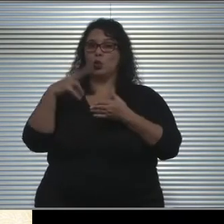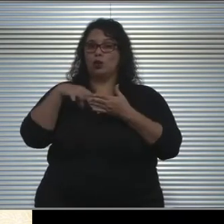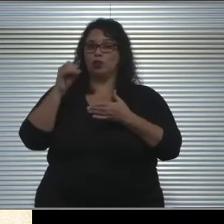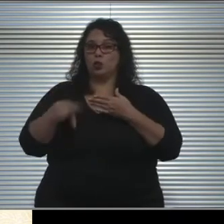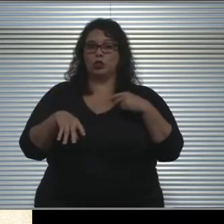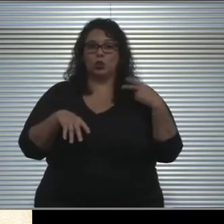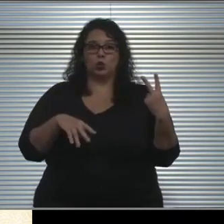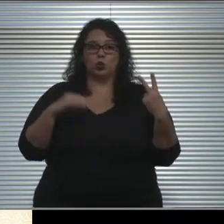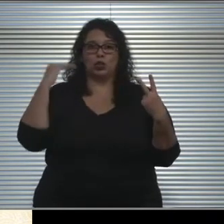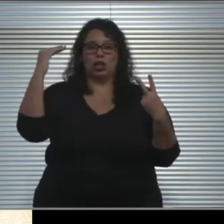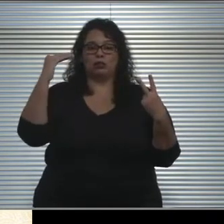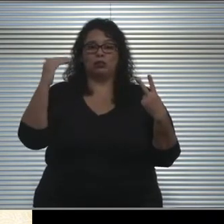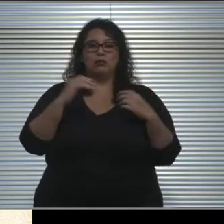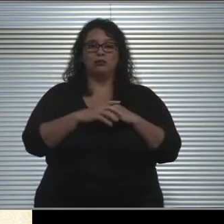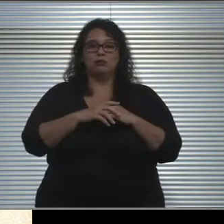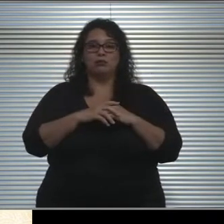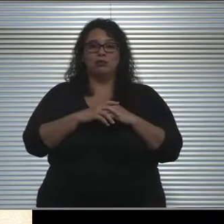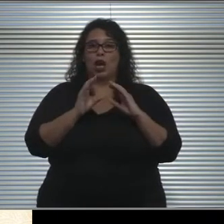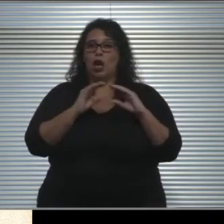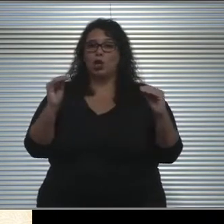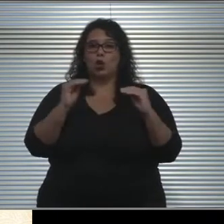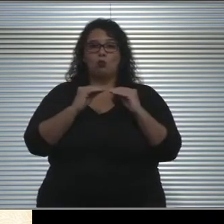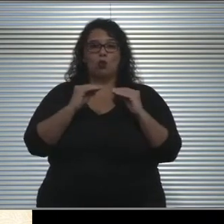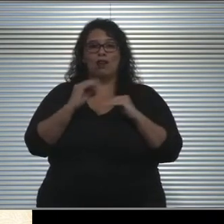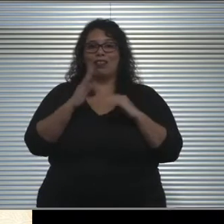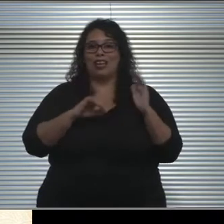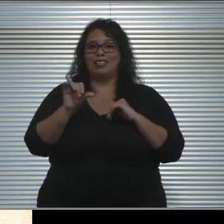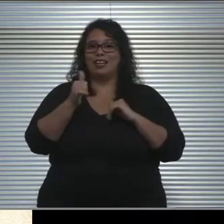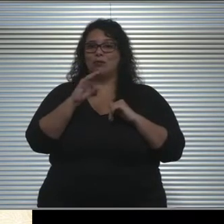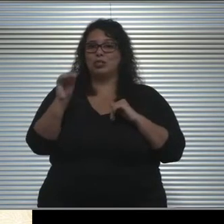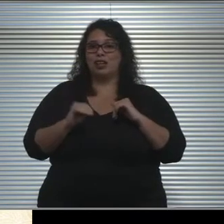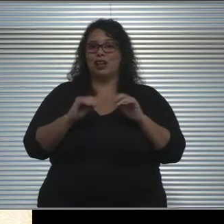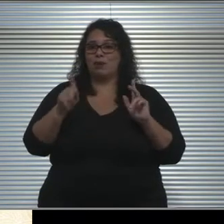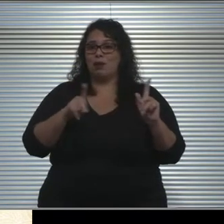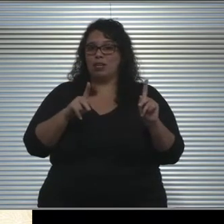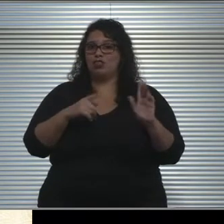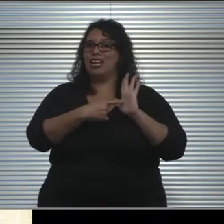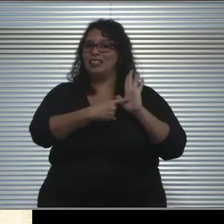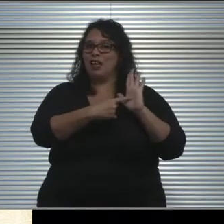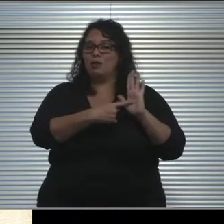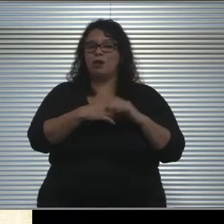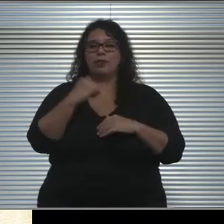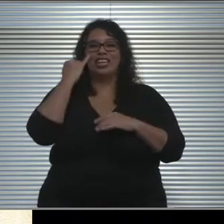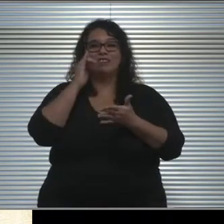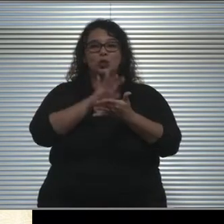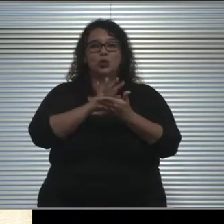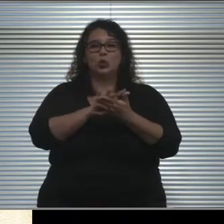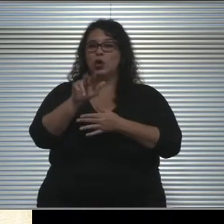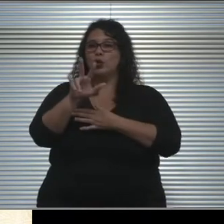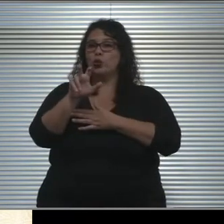and it could be no more than 10% of the population. So for example, if there's a school of 300 students,